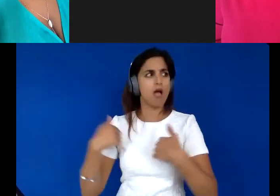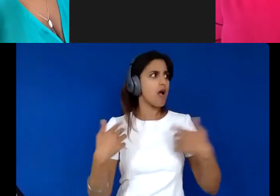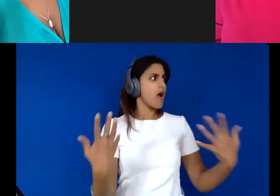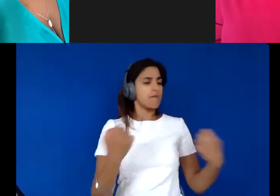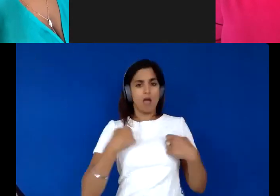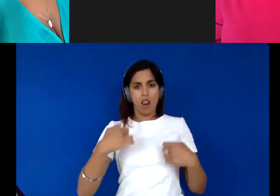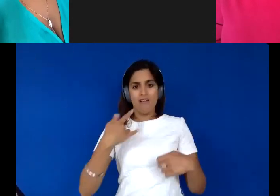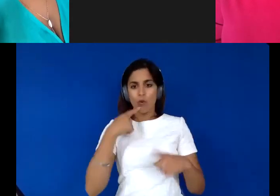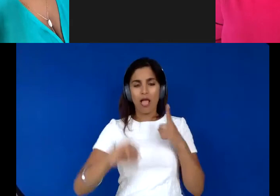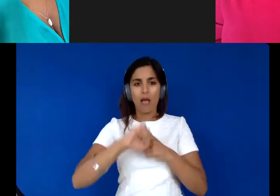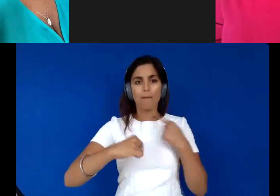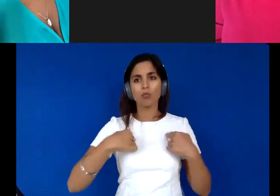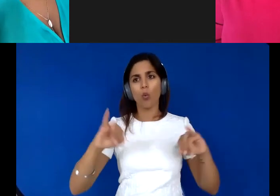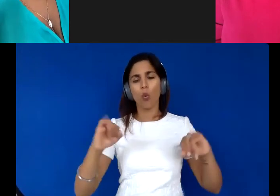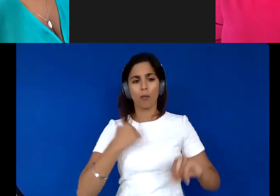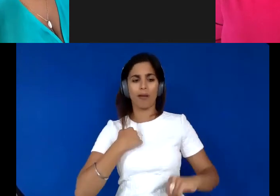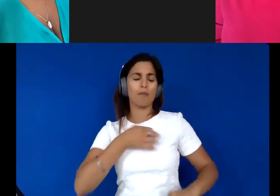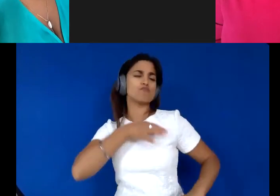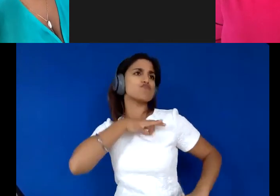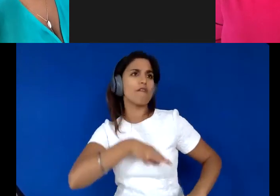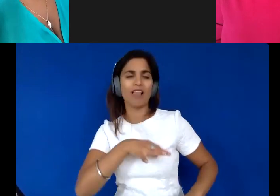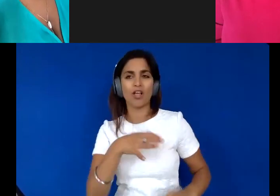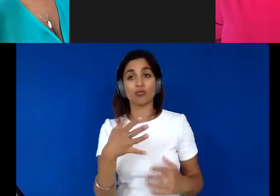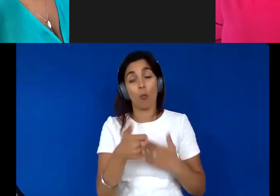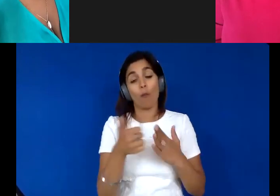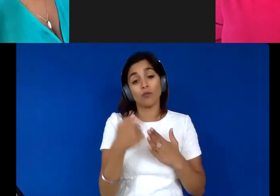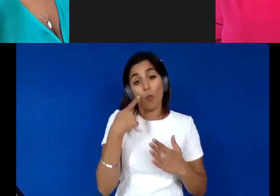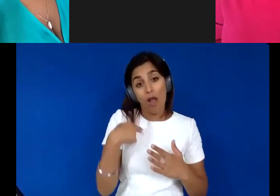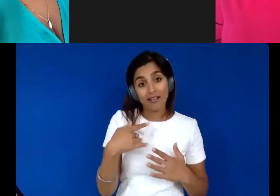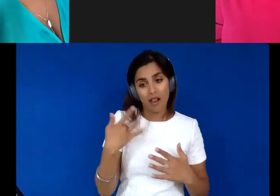privileged very very often white life how is that going to be impacted we are